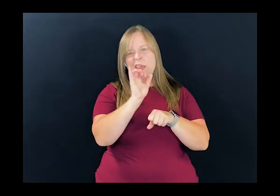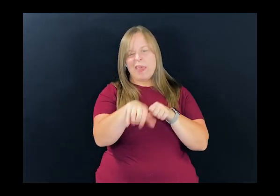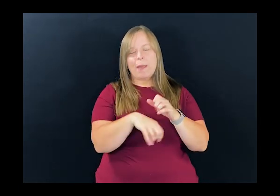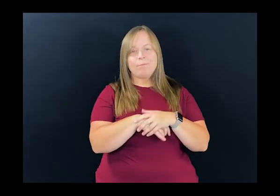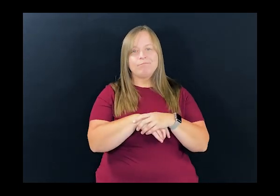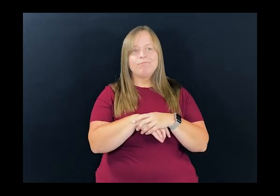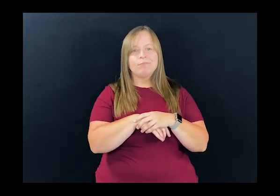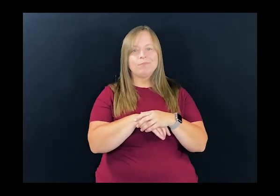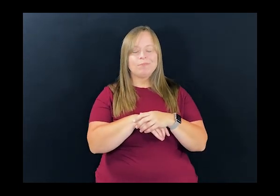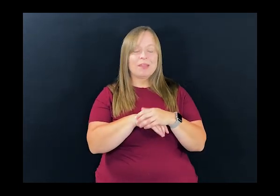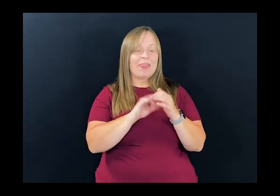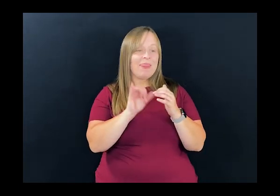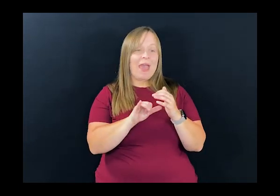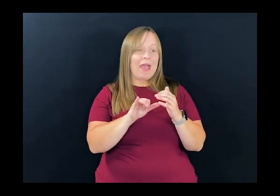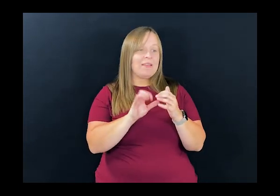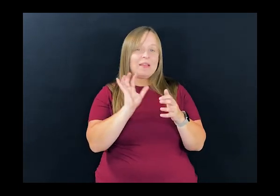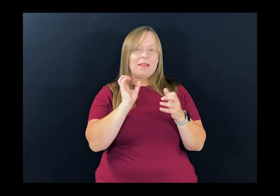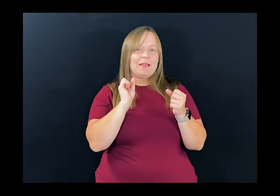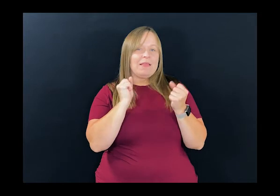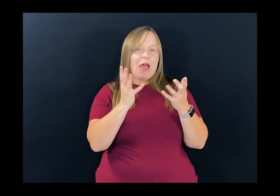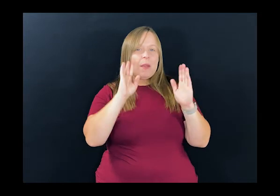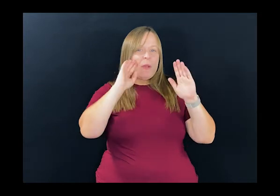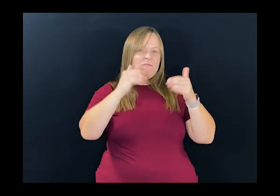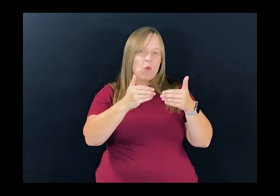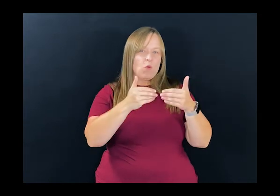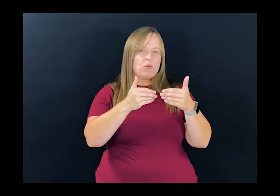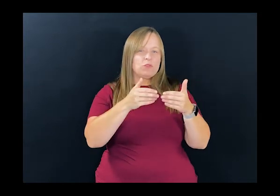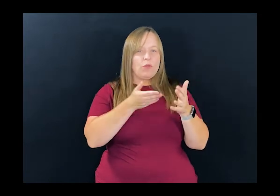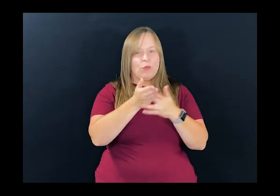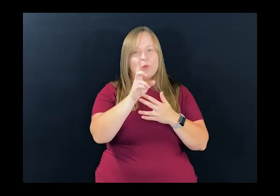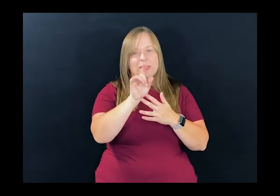So that's what, like I said, a lot of my focus through divas